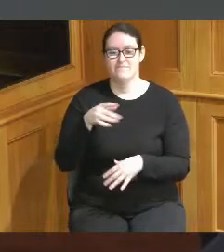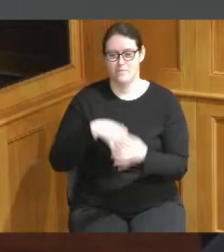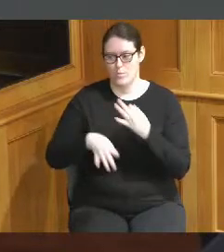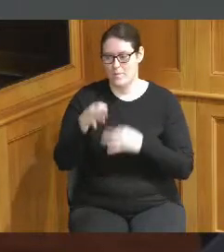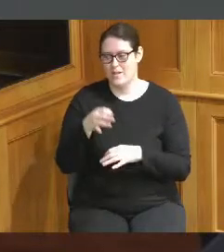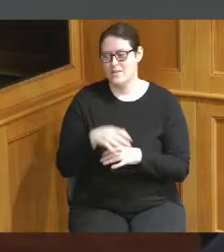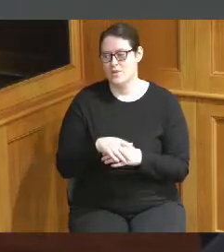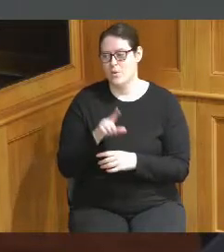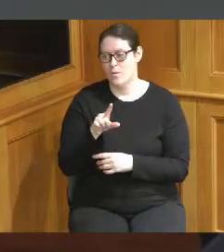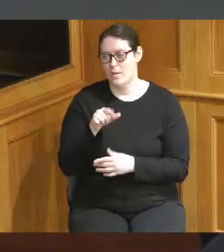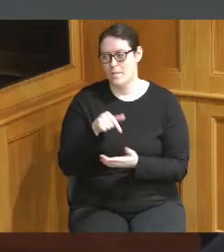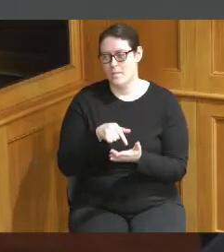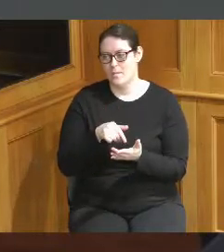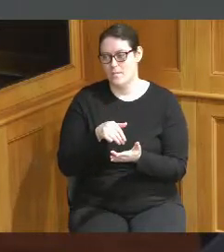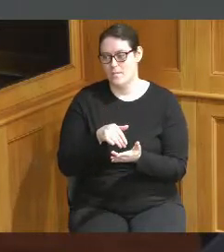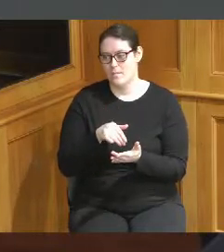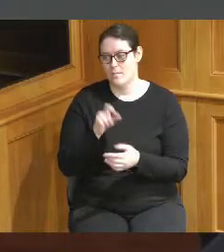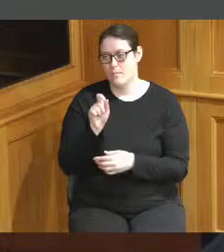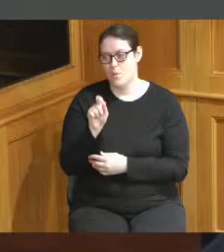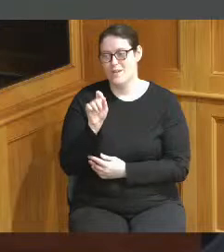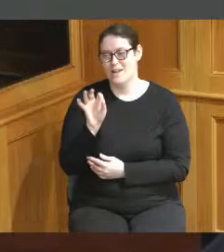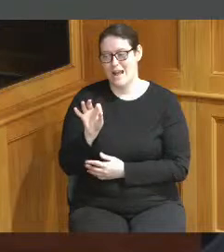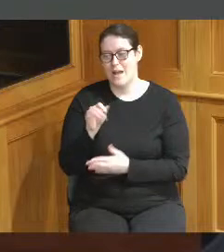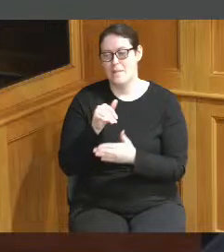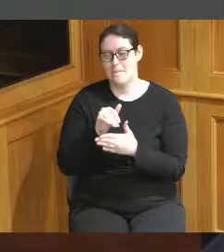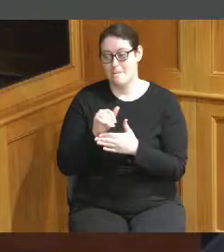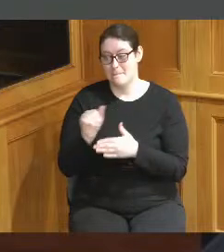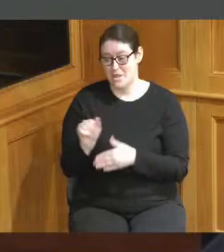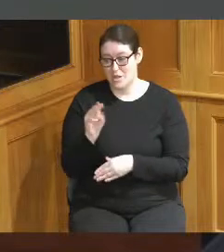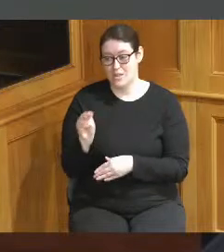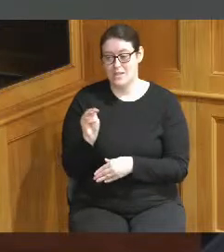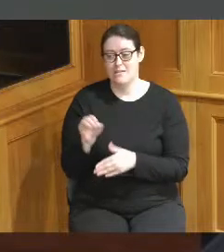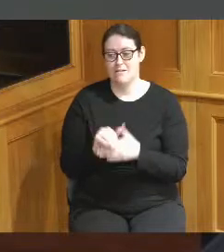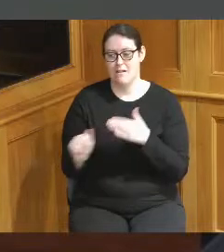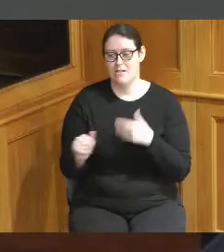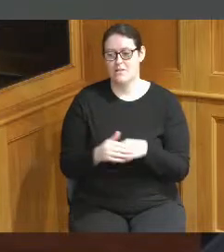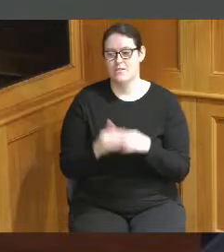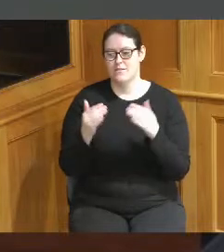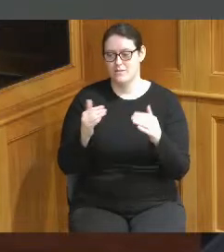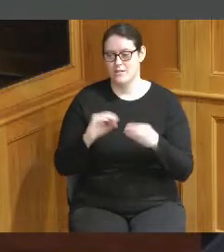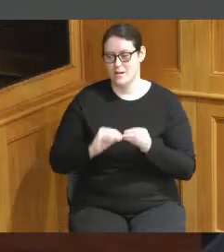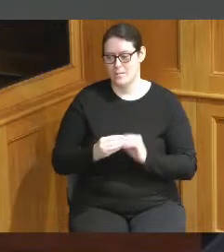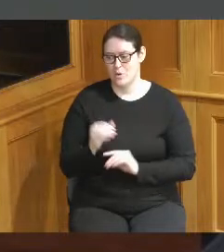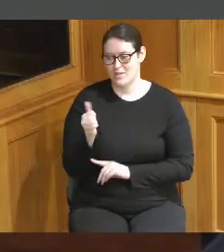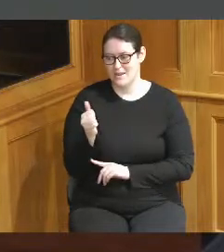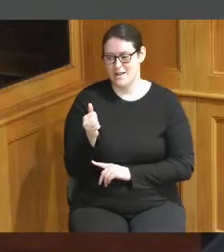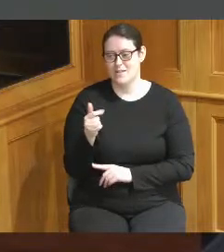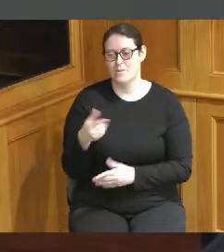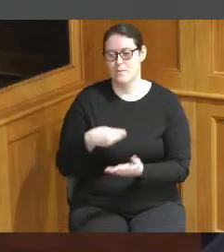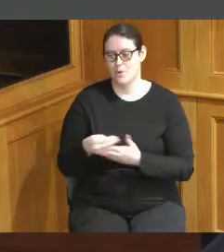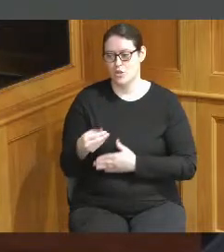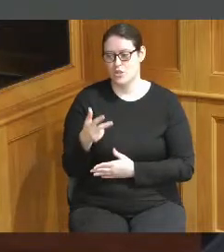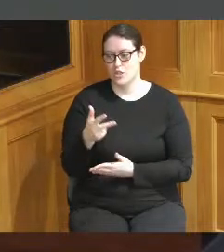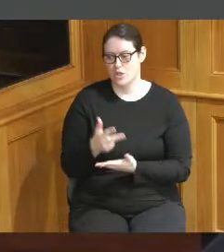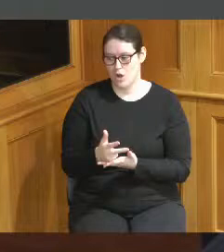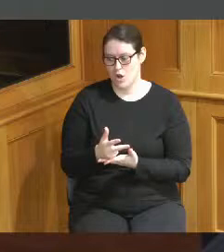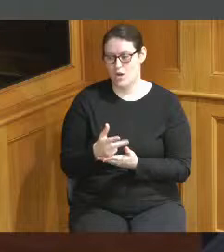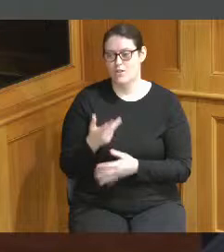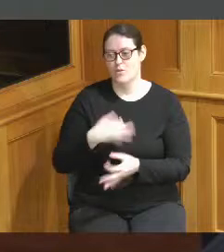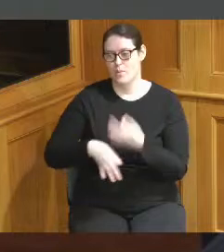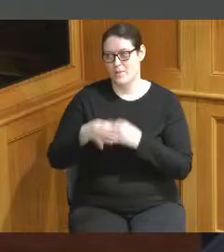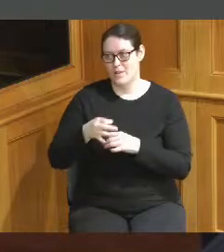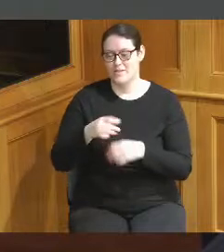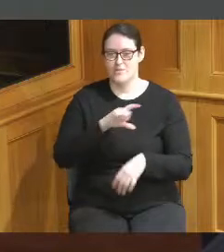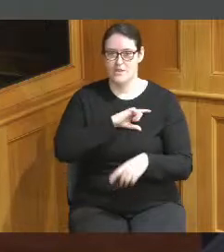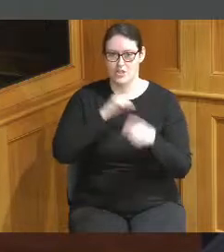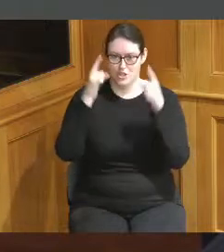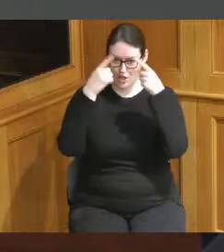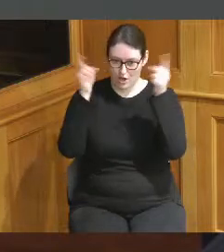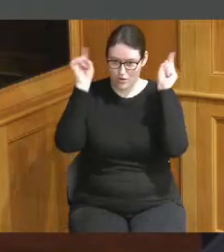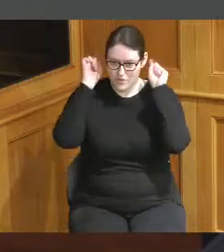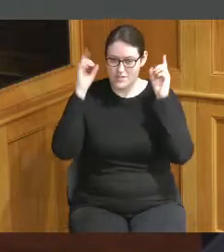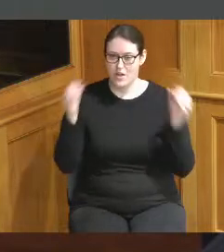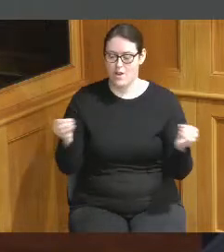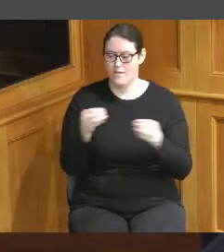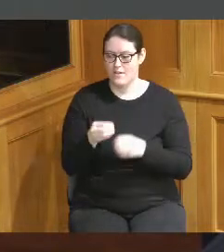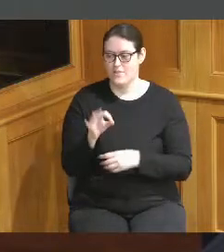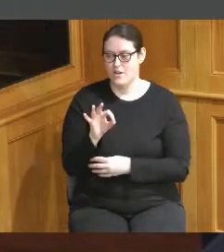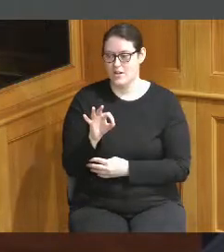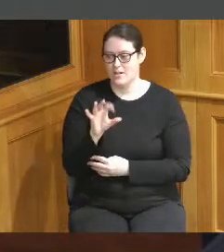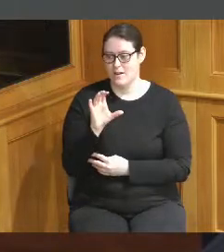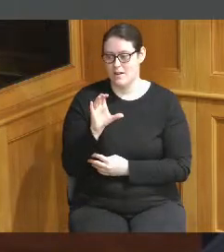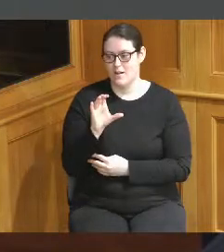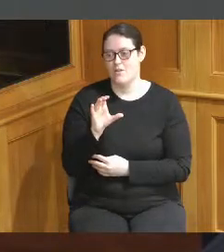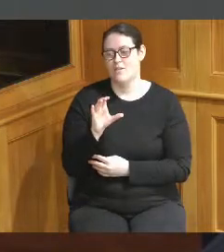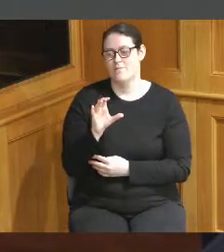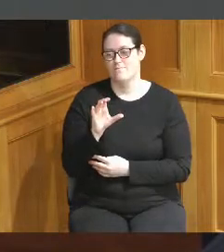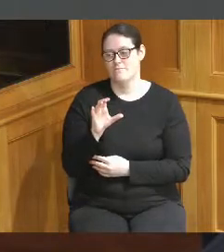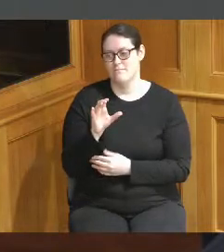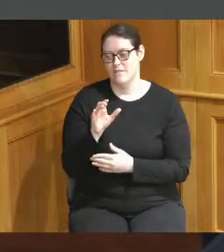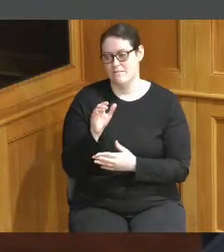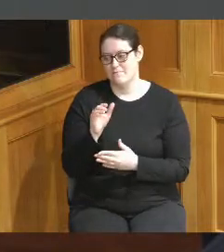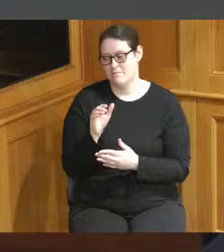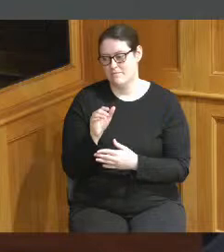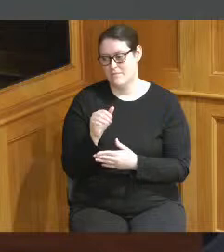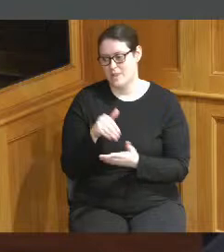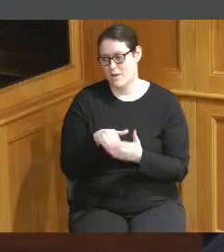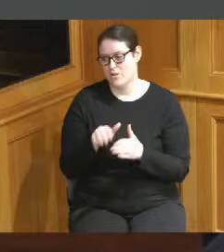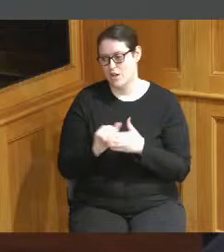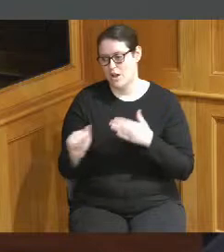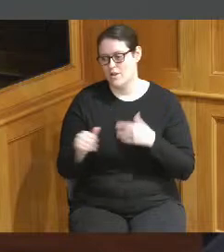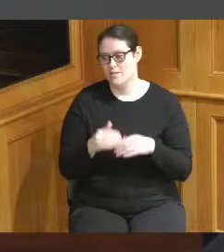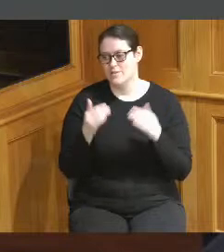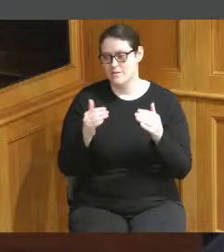again also wanted to say this to all parents out there graduation will be probably next month and